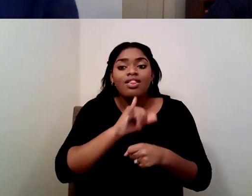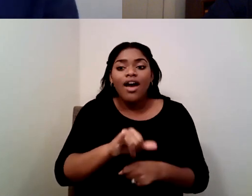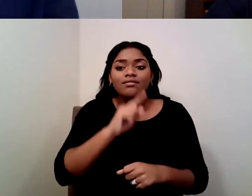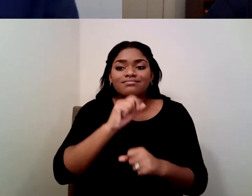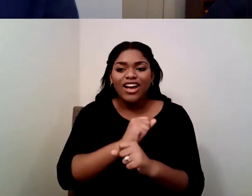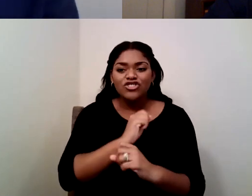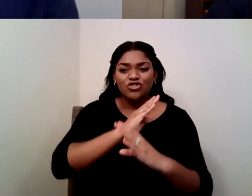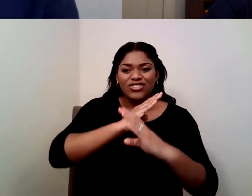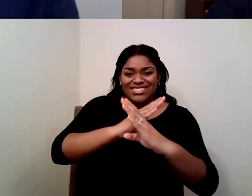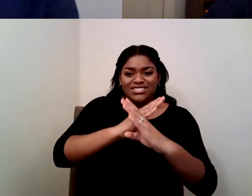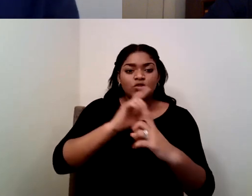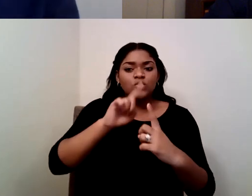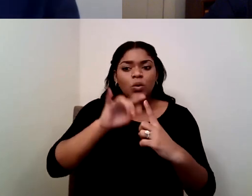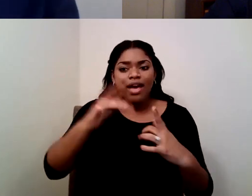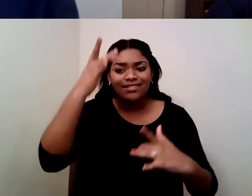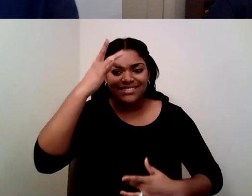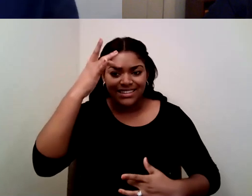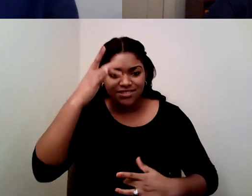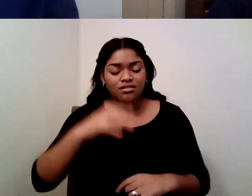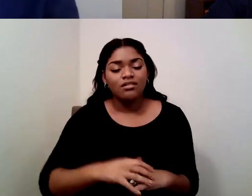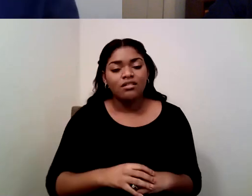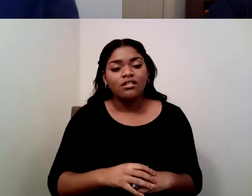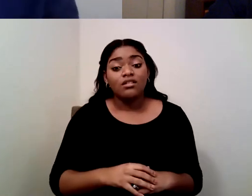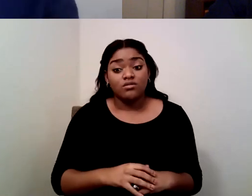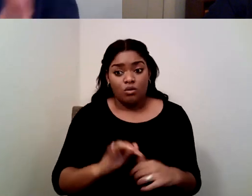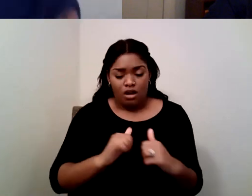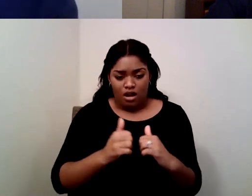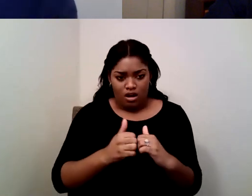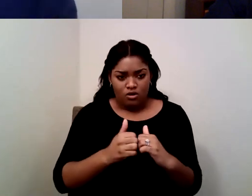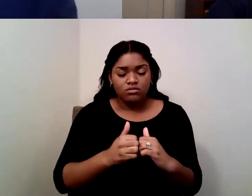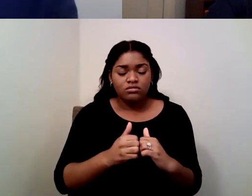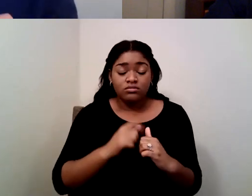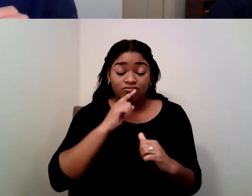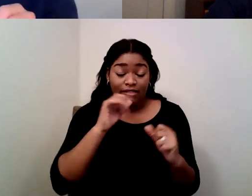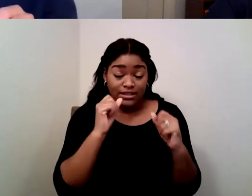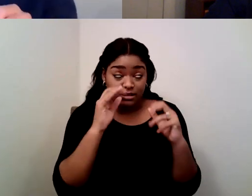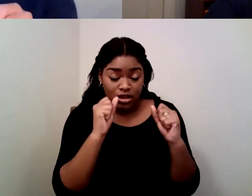to Roya. In the way that that is done is amazing, Daniel.